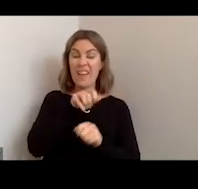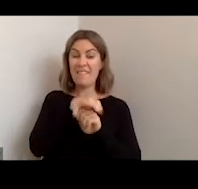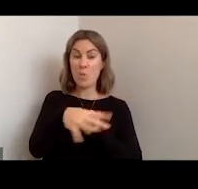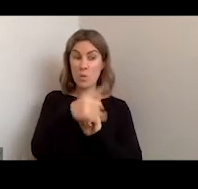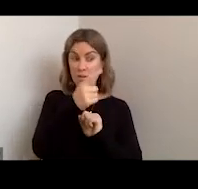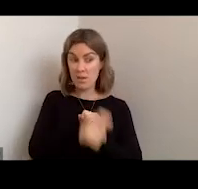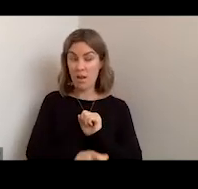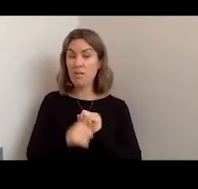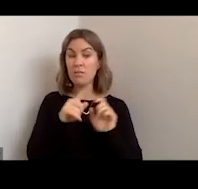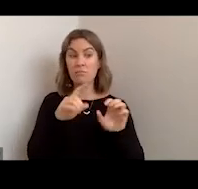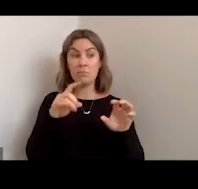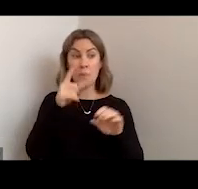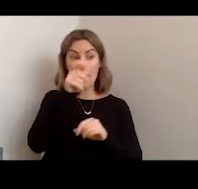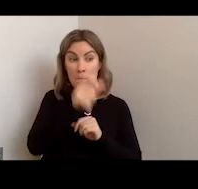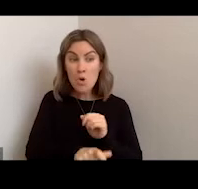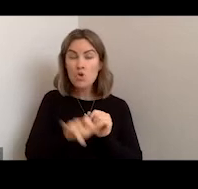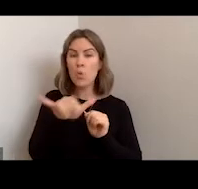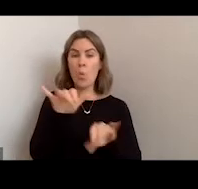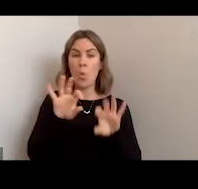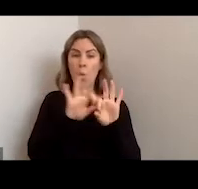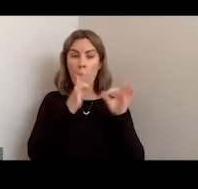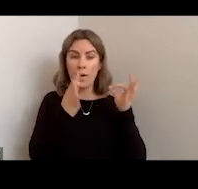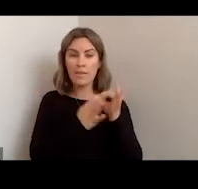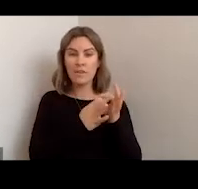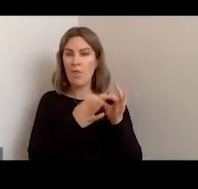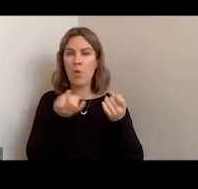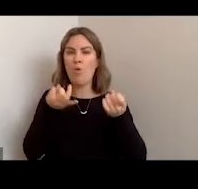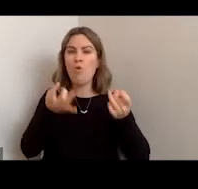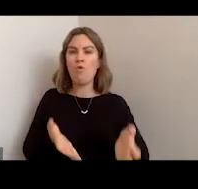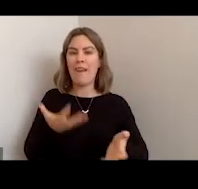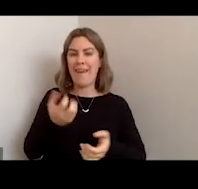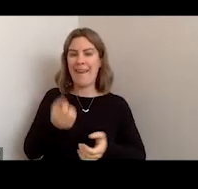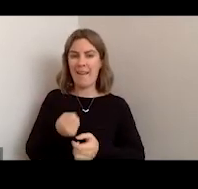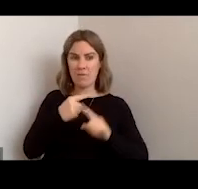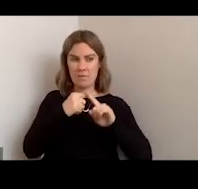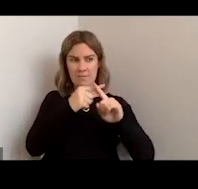a channel and they already conneglect to the psychographic that you want to connect to.